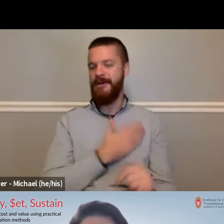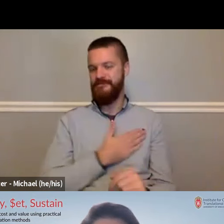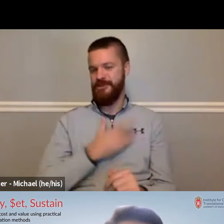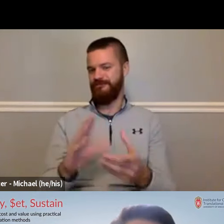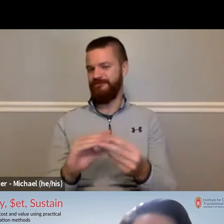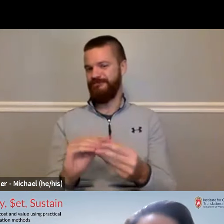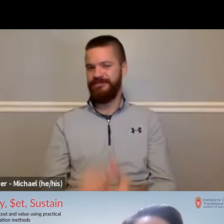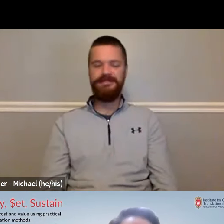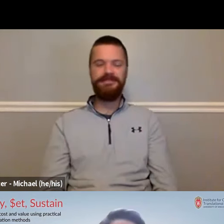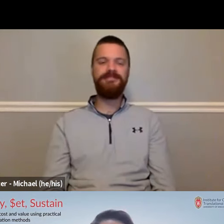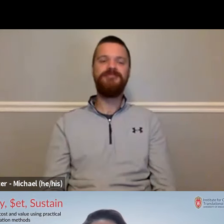Lisa Saldana (she/her/hers): Okay.